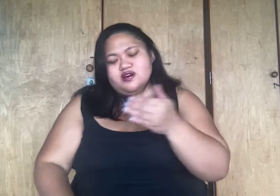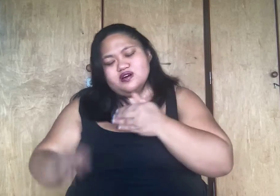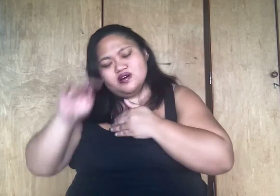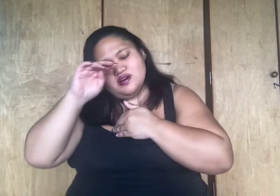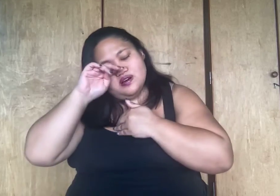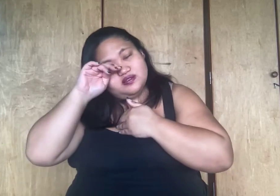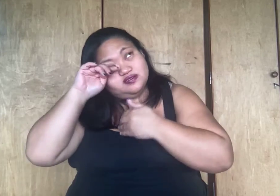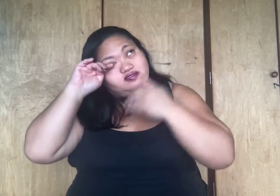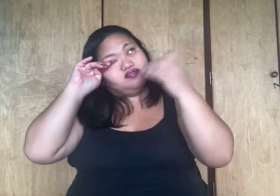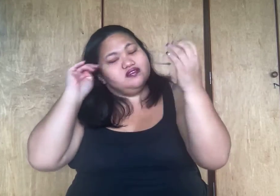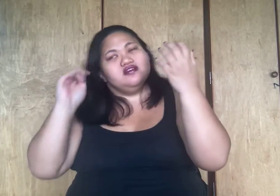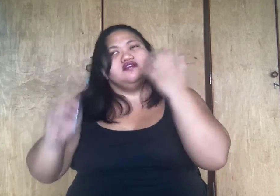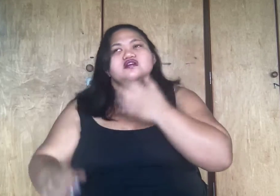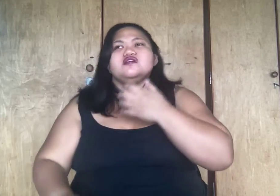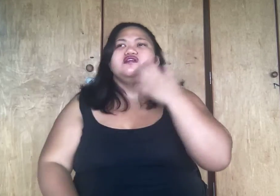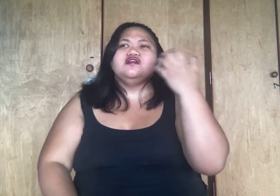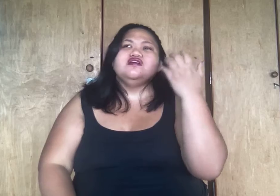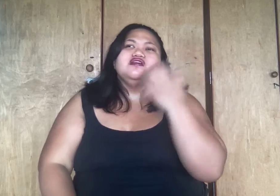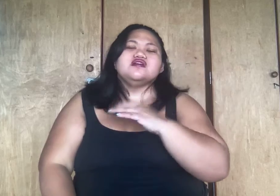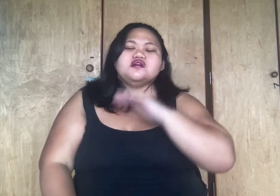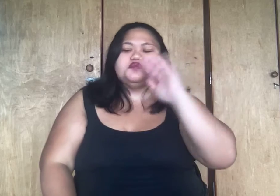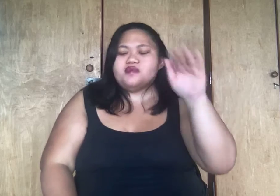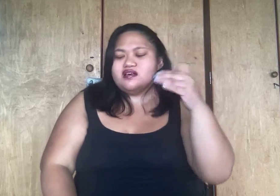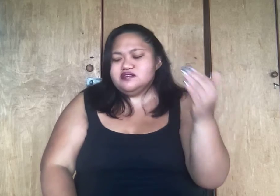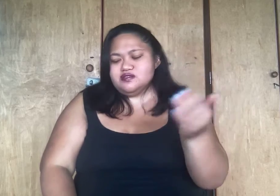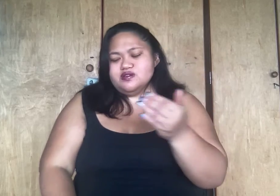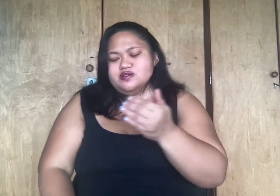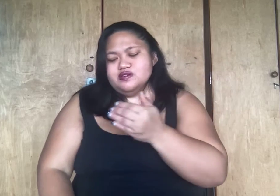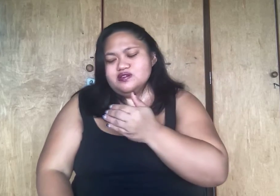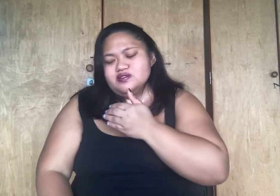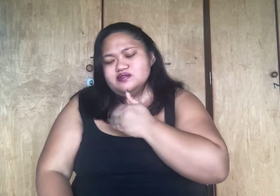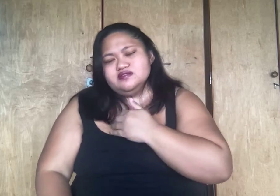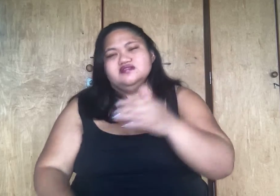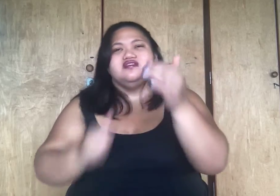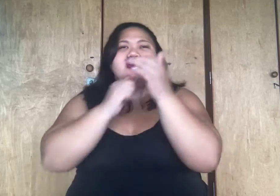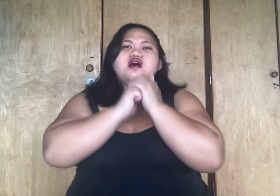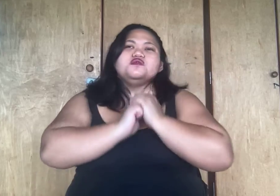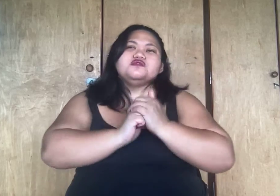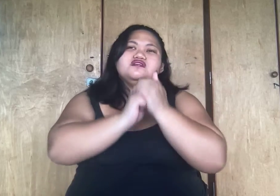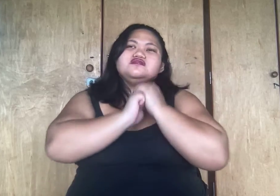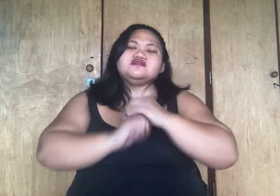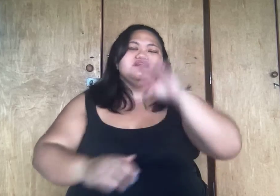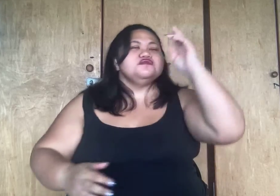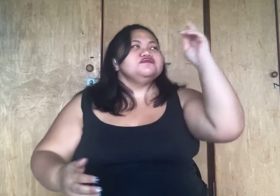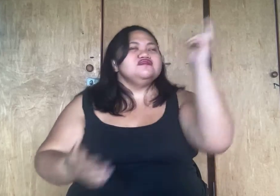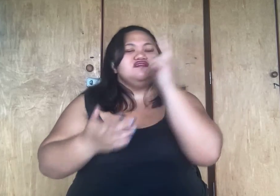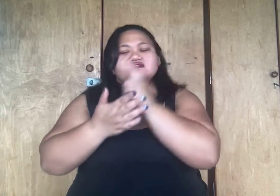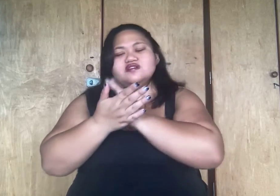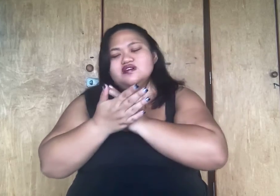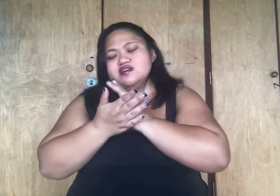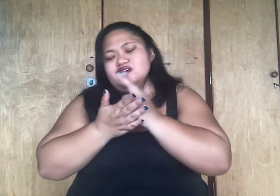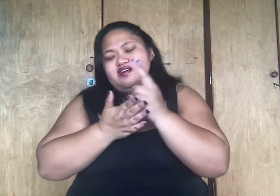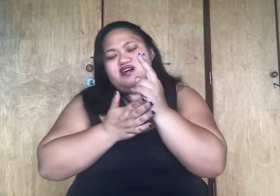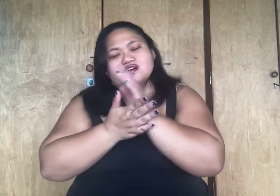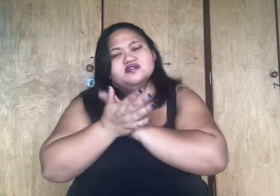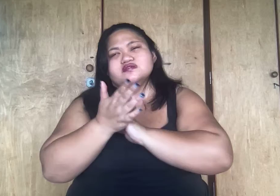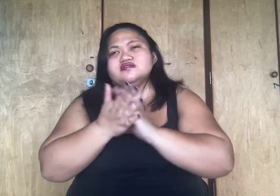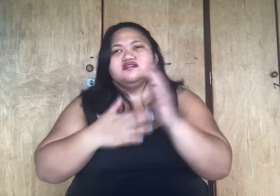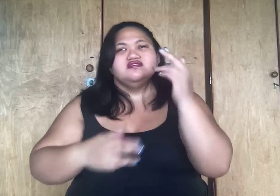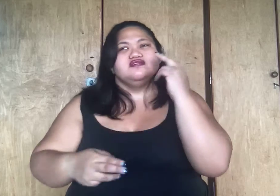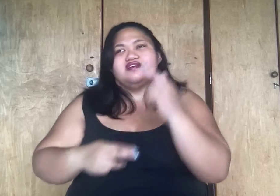... bless the lord ... ... oh my soul ... ... worship his ... ... holy ....